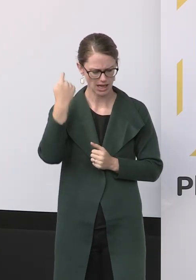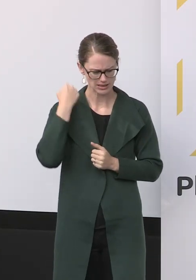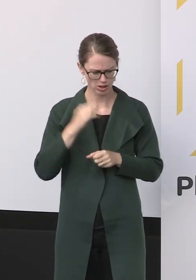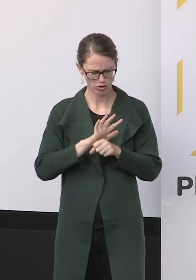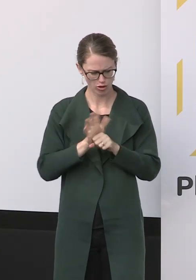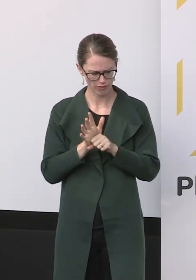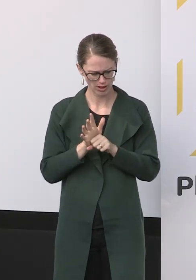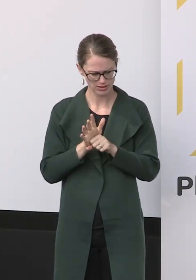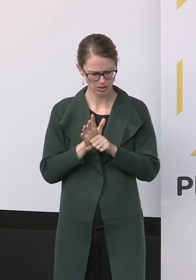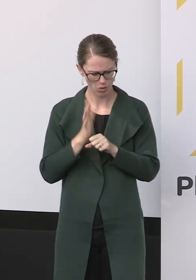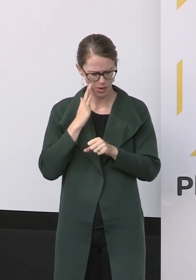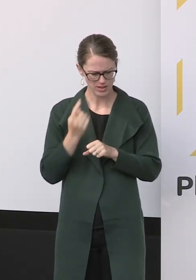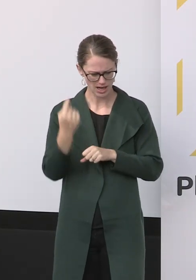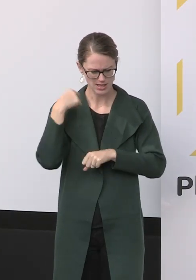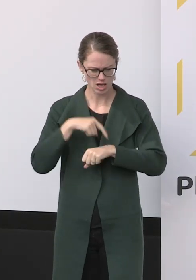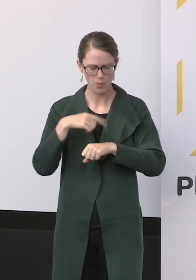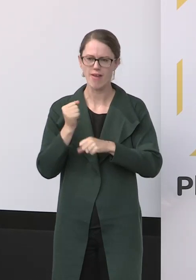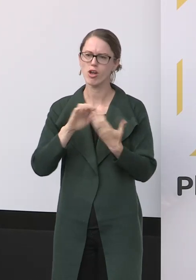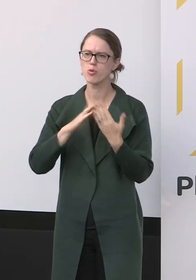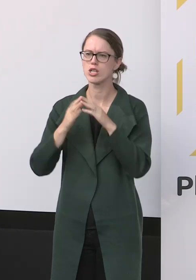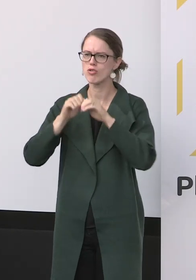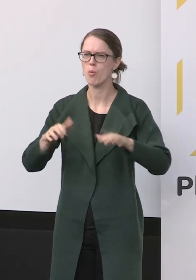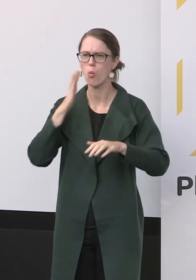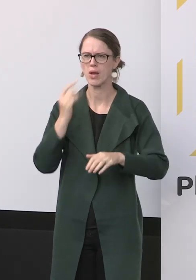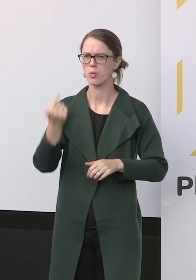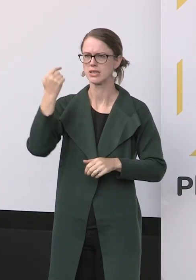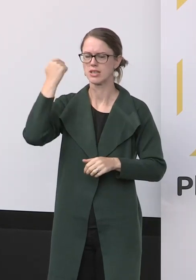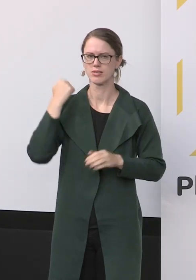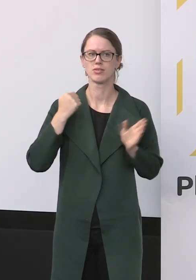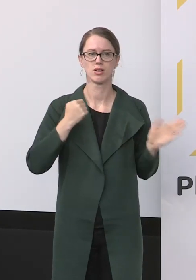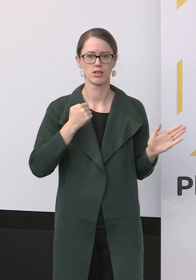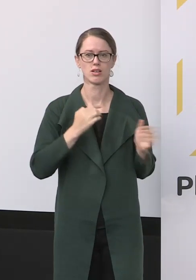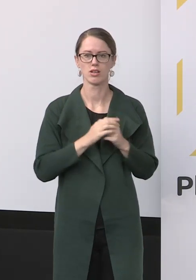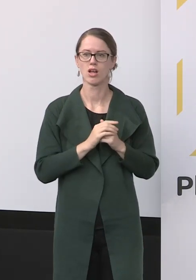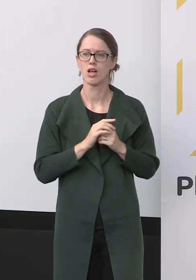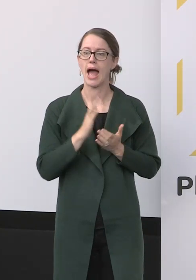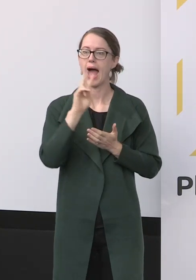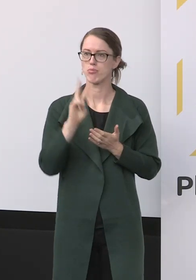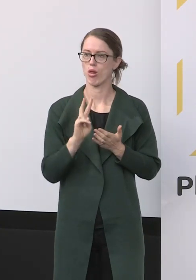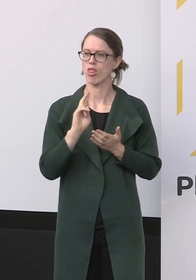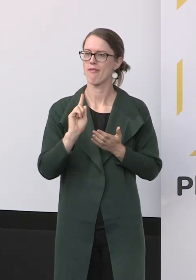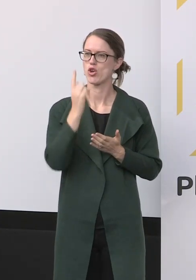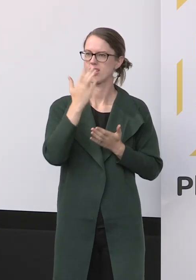the moment. Do you know when was the last case we had - when was the last time we had a case of